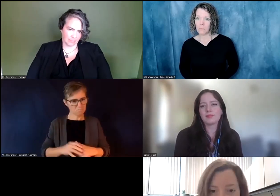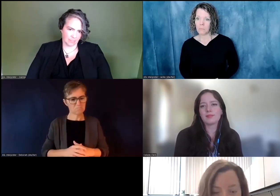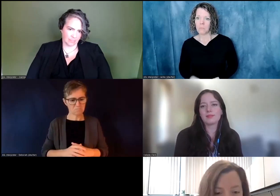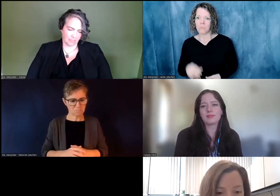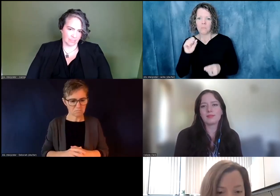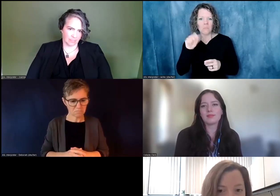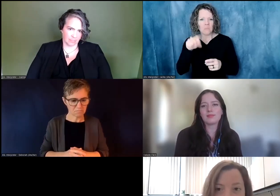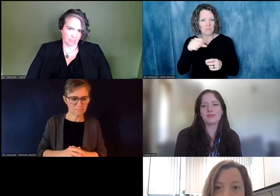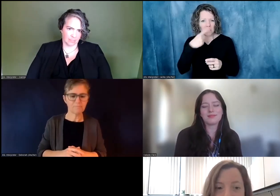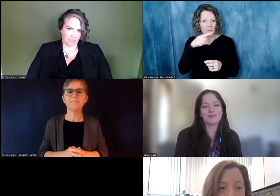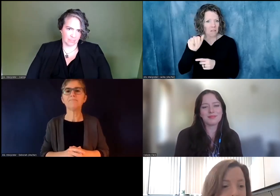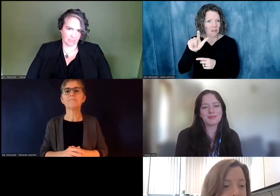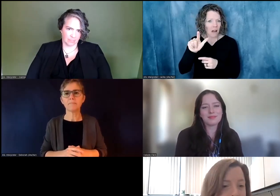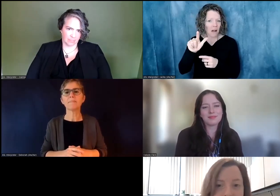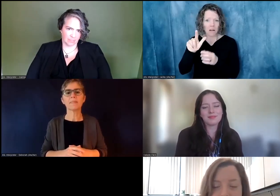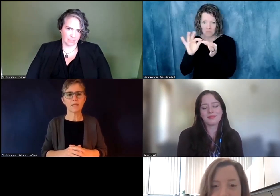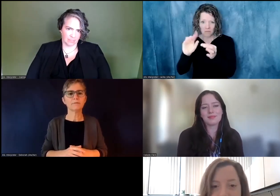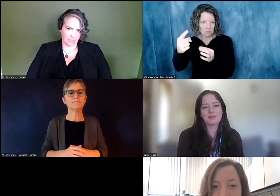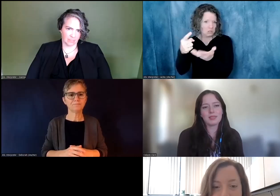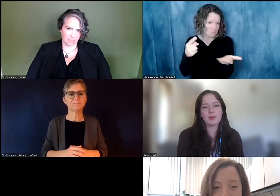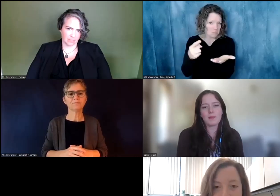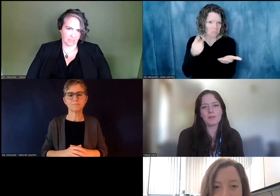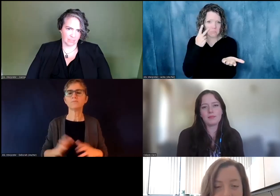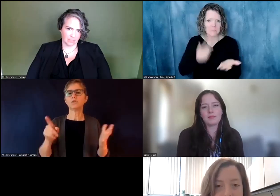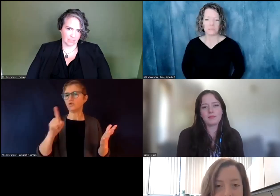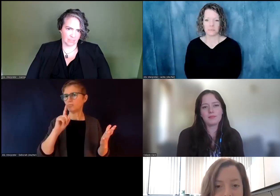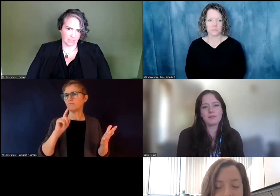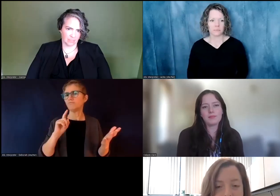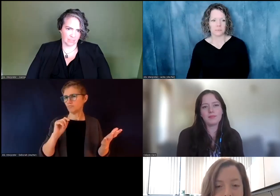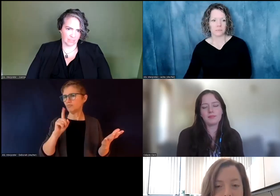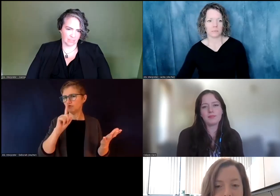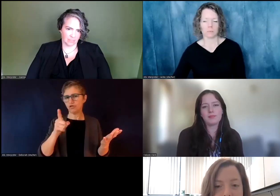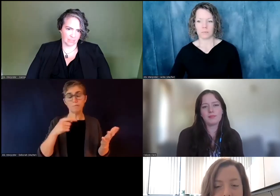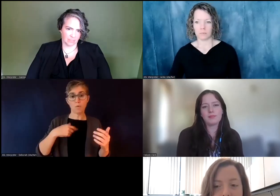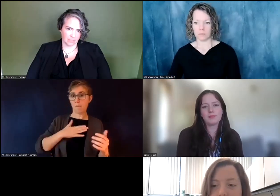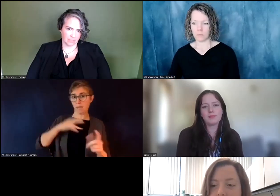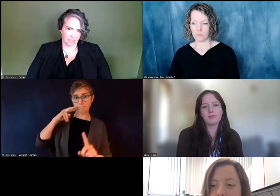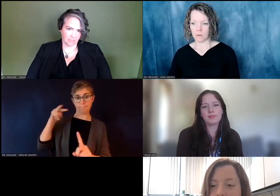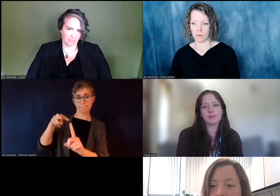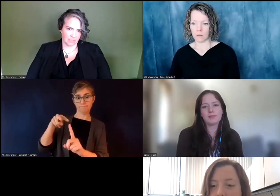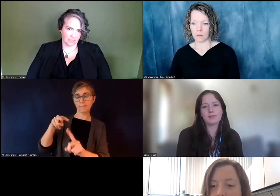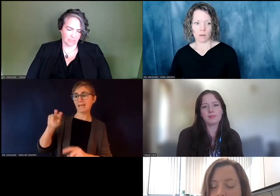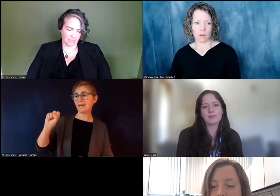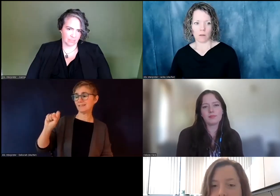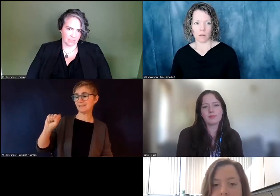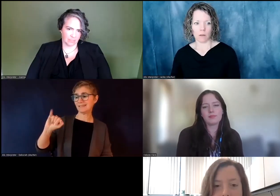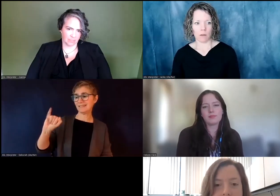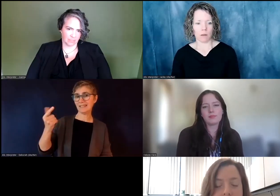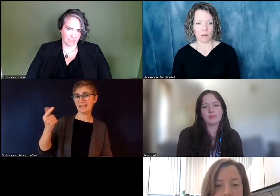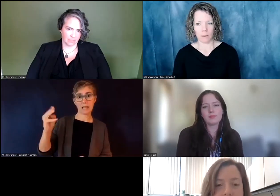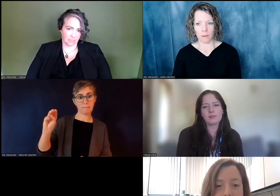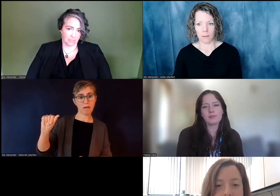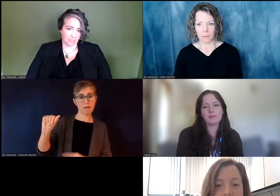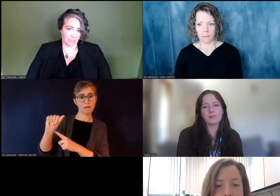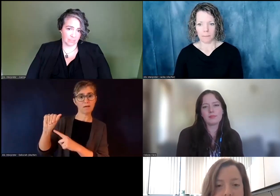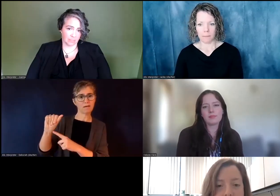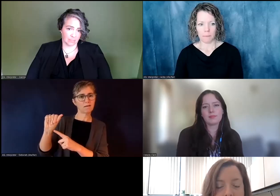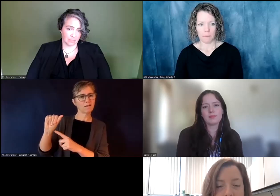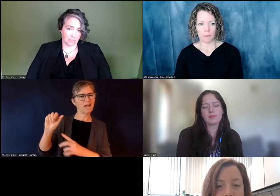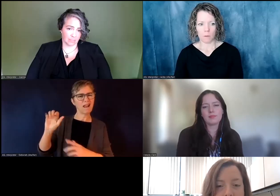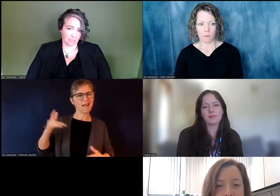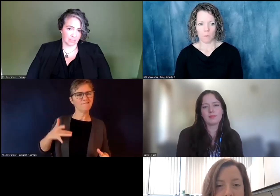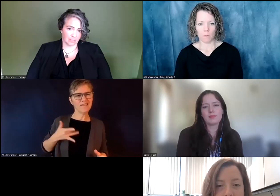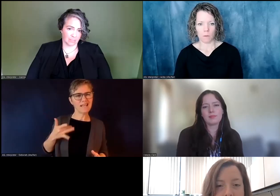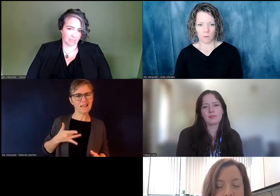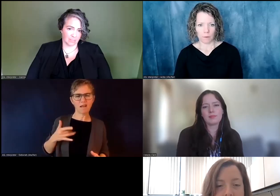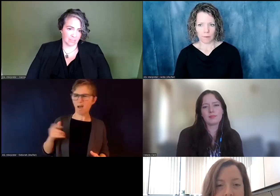wants to contribute, I think that's great. So from my perspective, stigma was a feeling that people